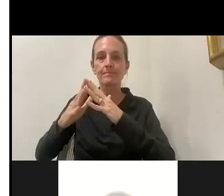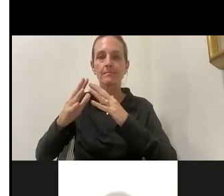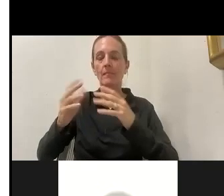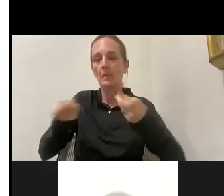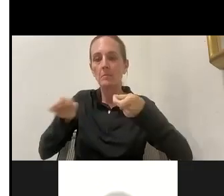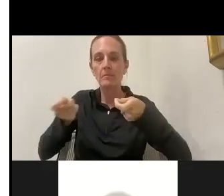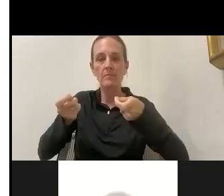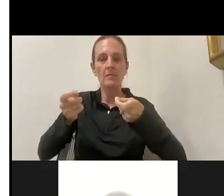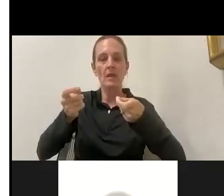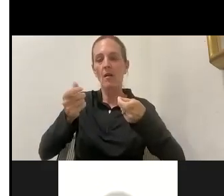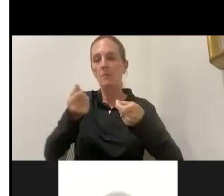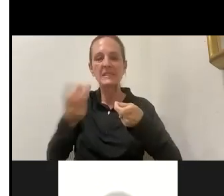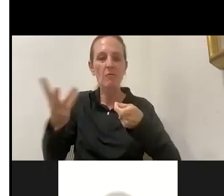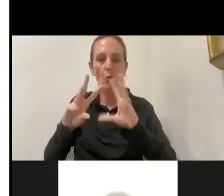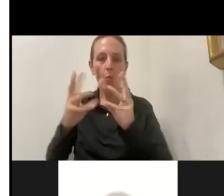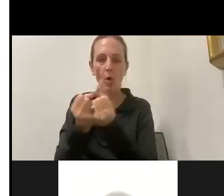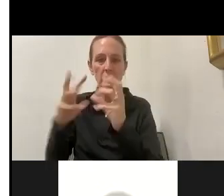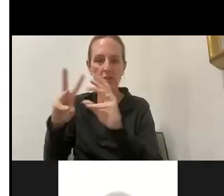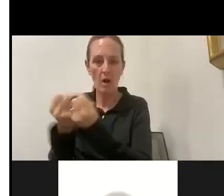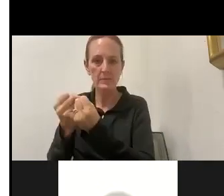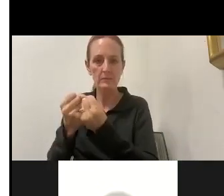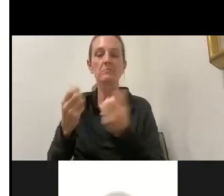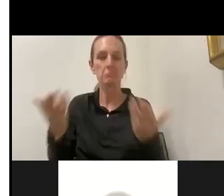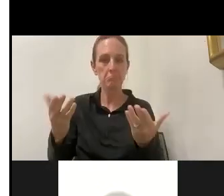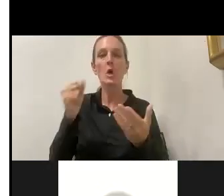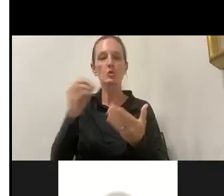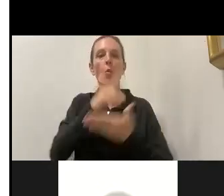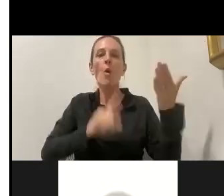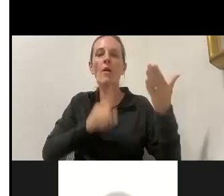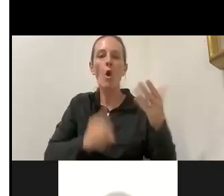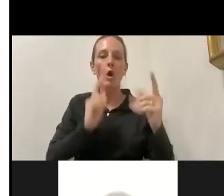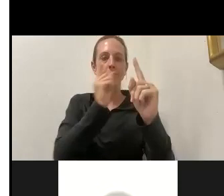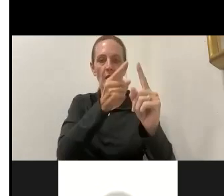So what are your objectives? Number three are your deliverables, so what